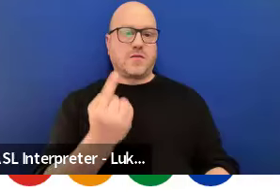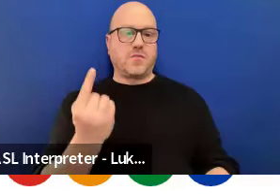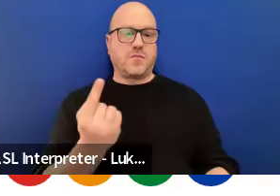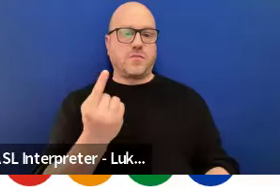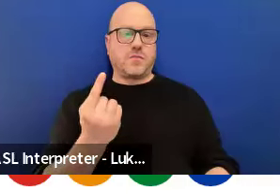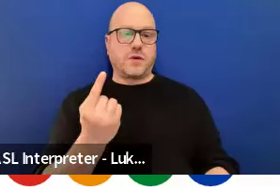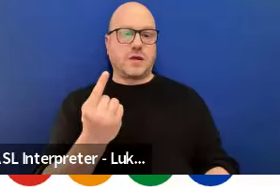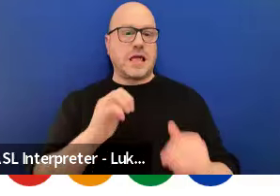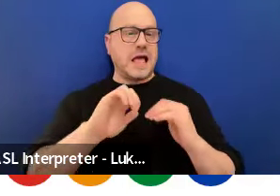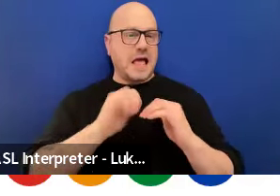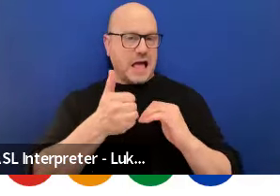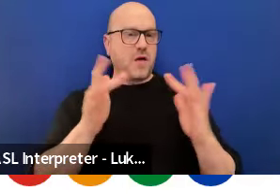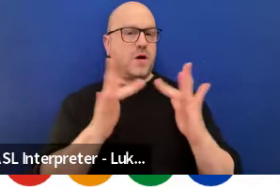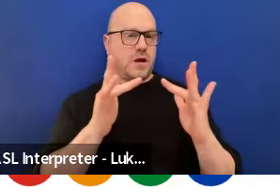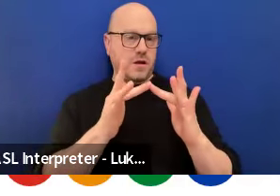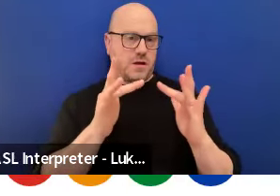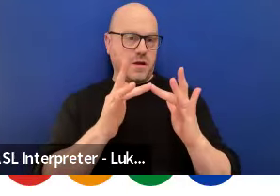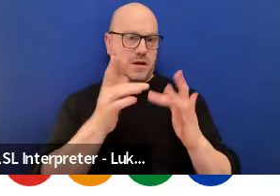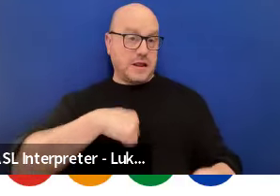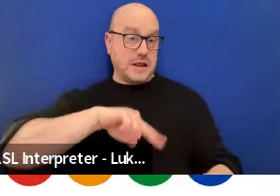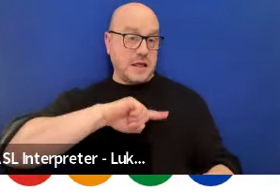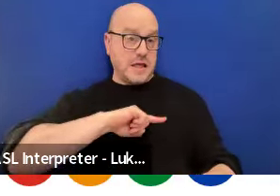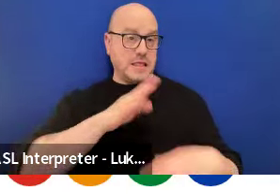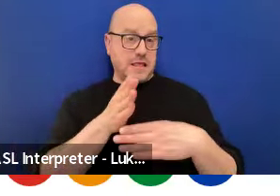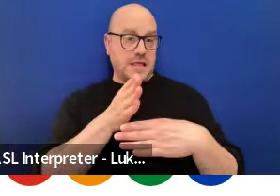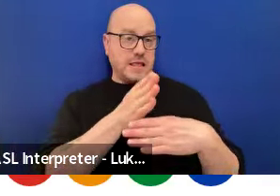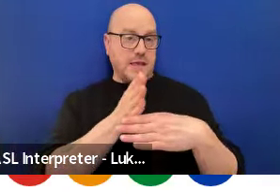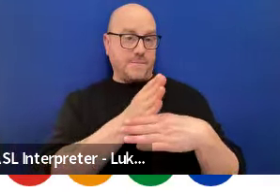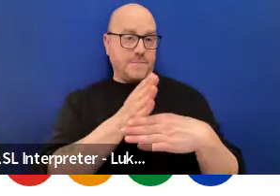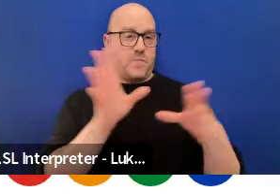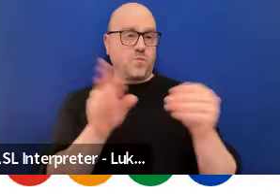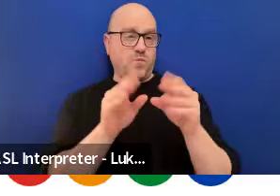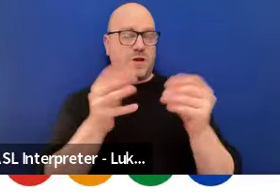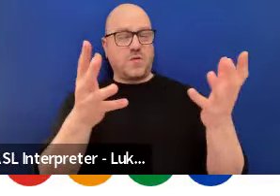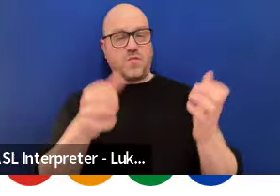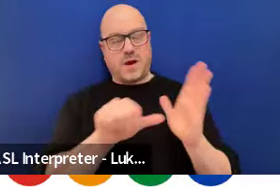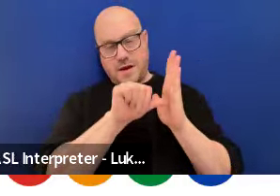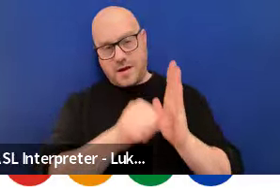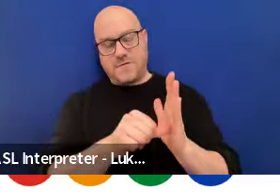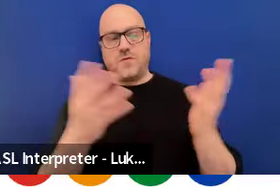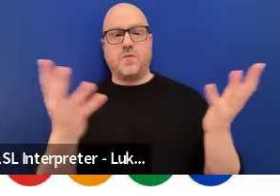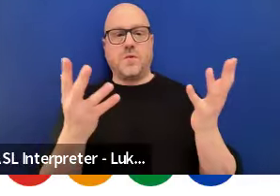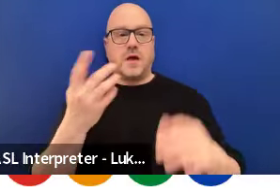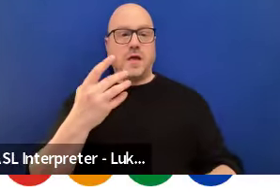LAST BUT NOT LEAST, I WILL LEAVE YOU WITH AS ALWAYS KEY WAYS TO KEEP IN TOUCH IN BETWEEN MEETINGS.